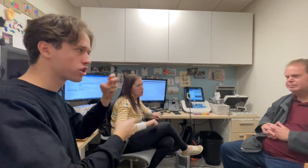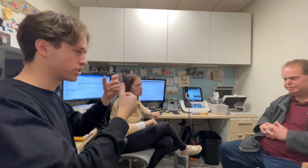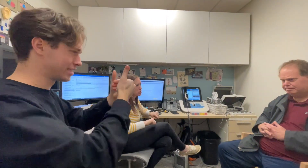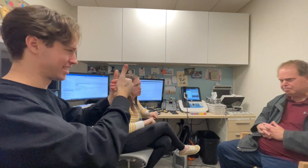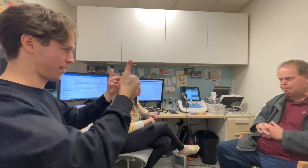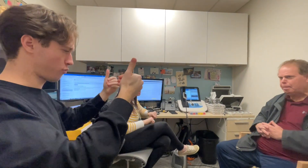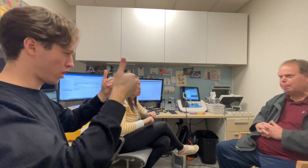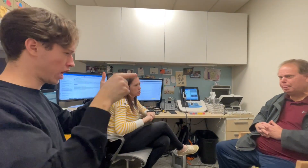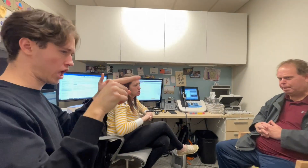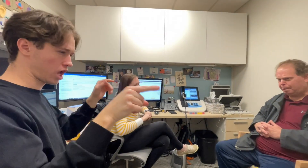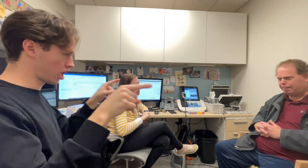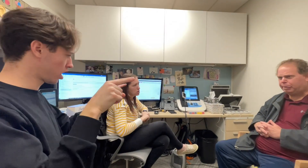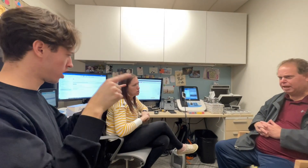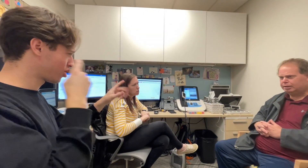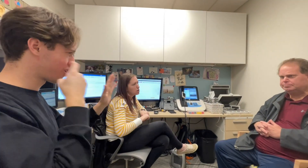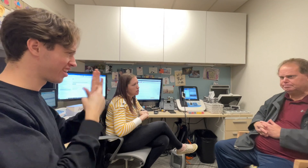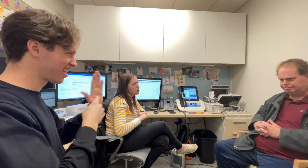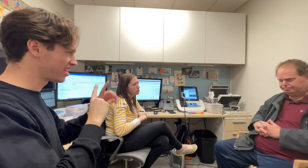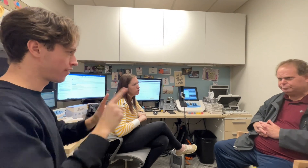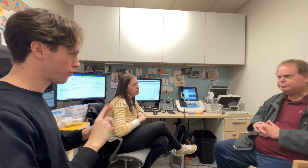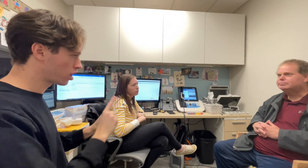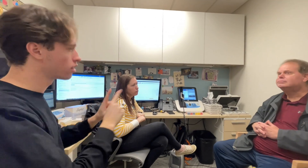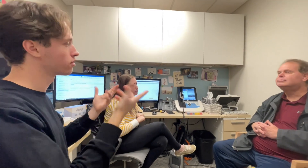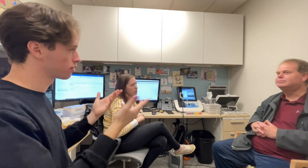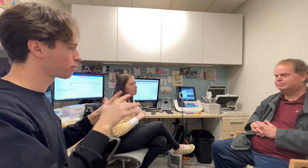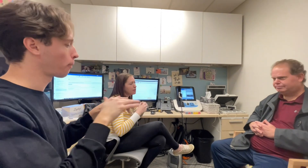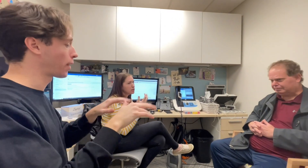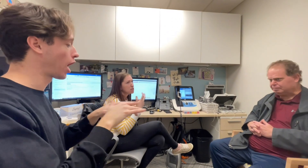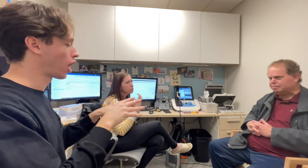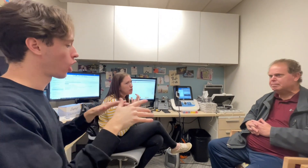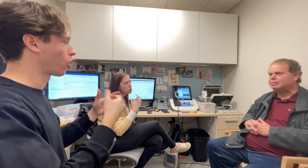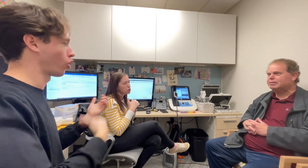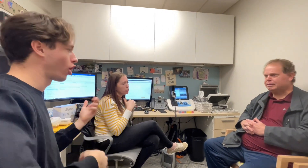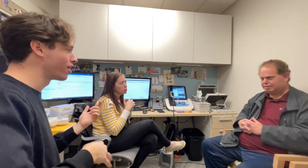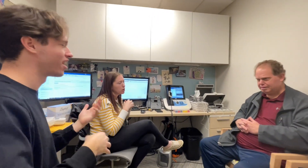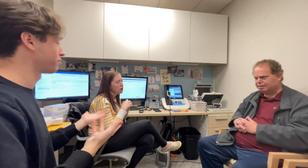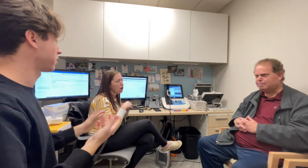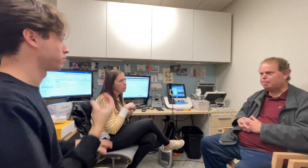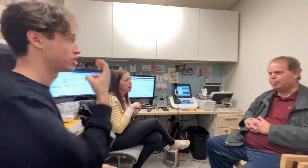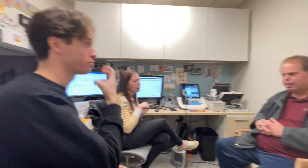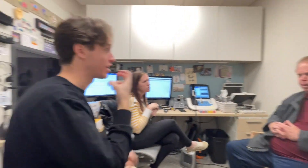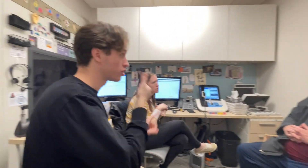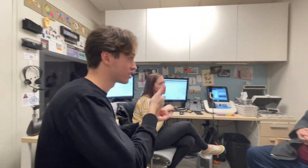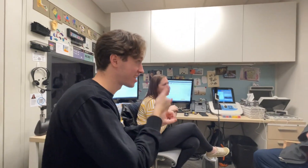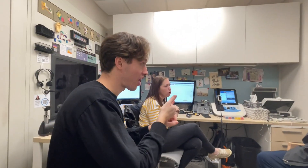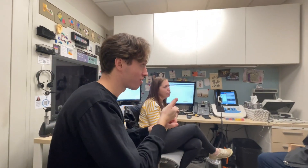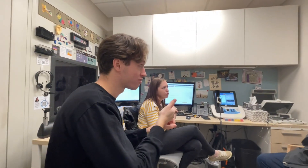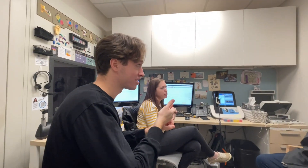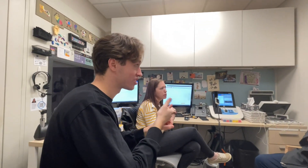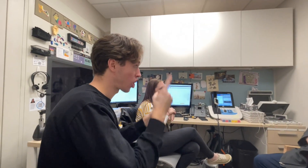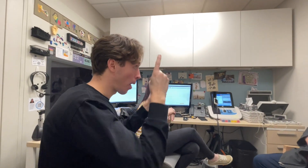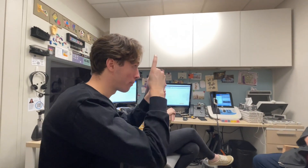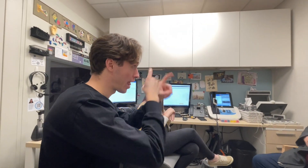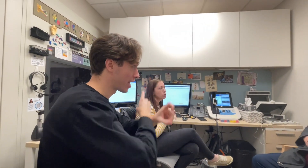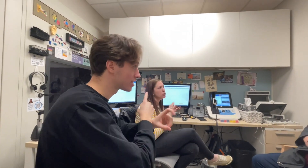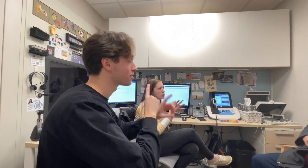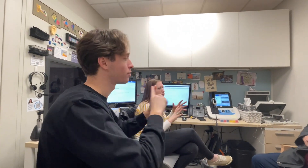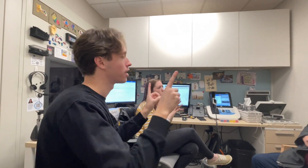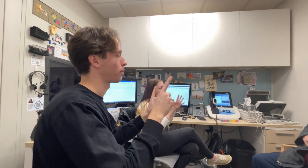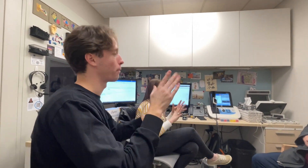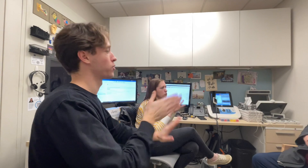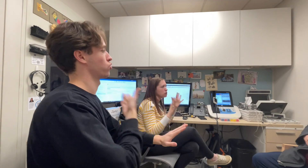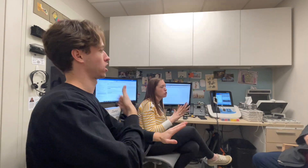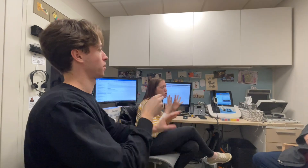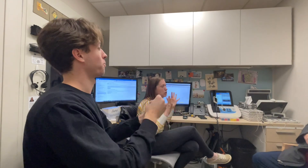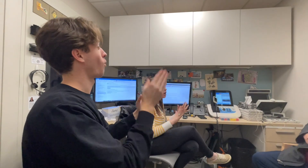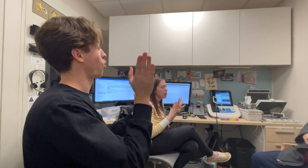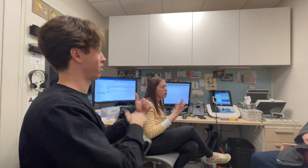things I mean even speech is a pretty complex signal but music even more there just a lot